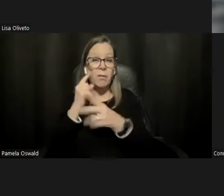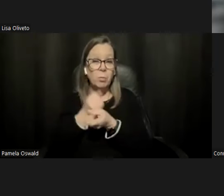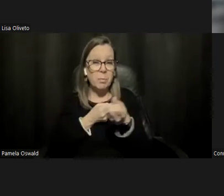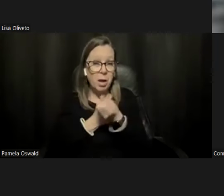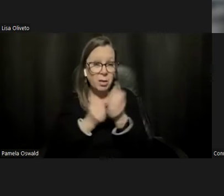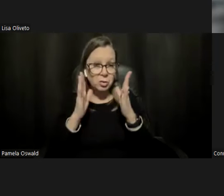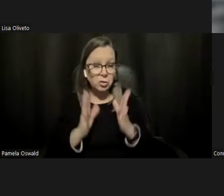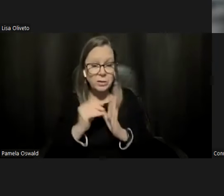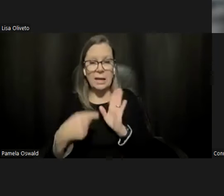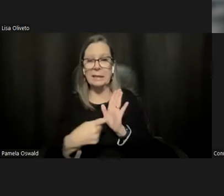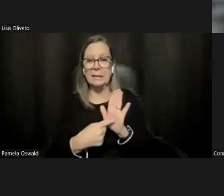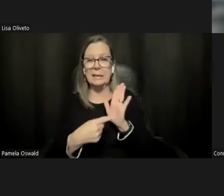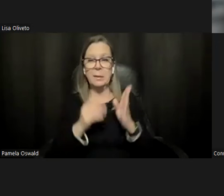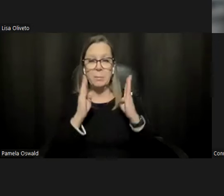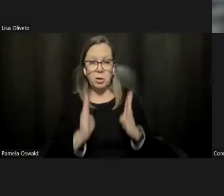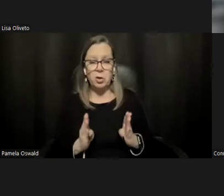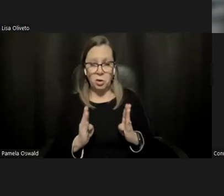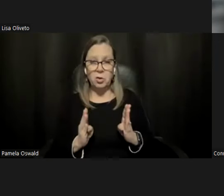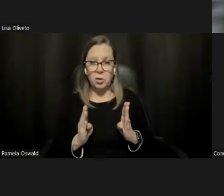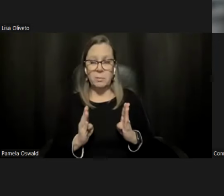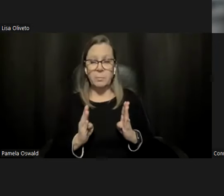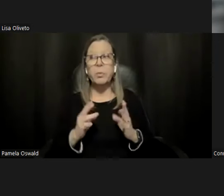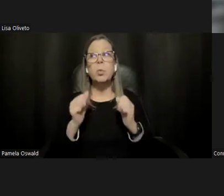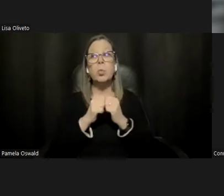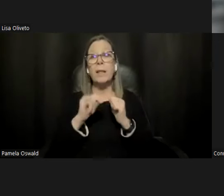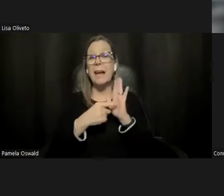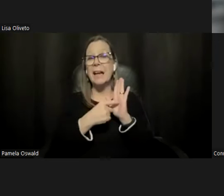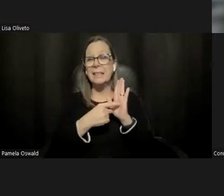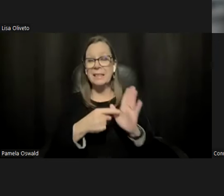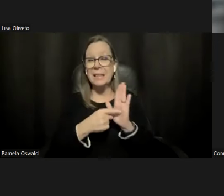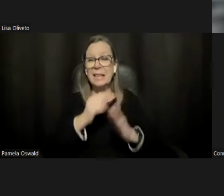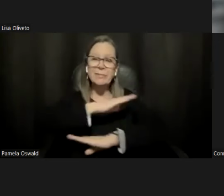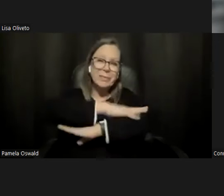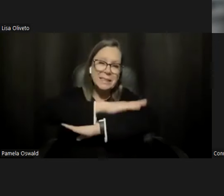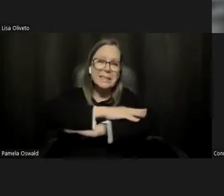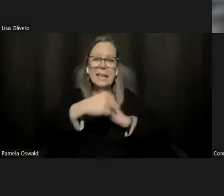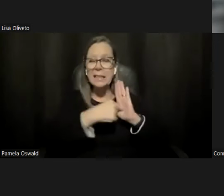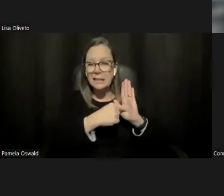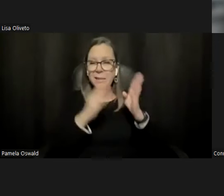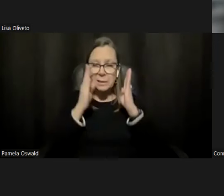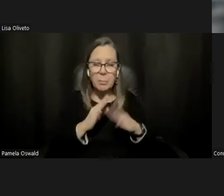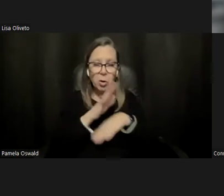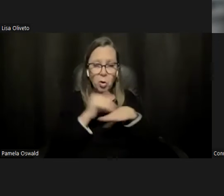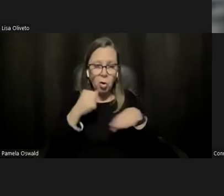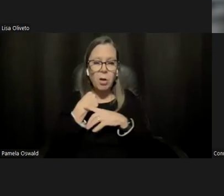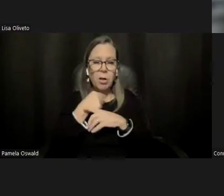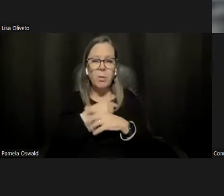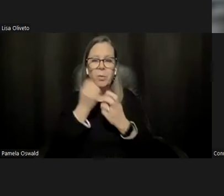With that exhibitor call, we really want to put out a focus that this conference this